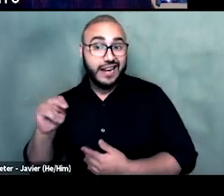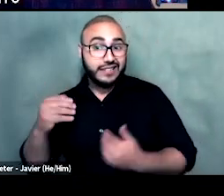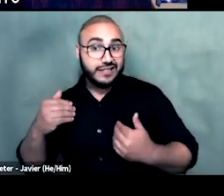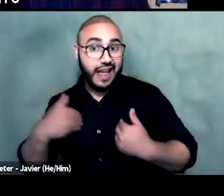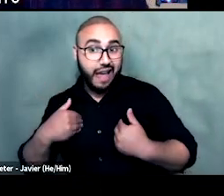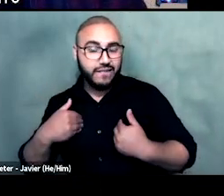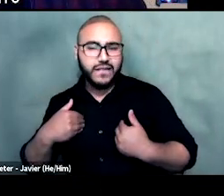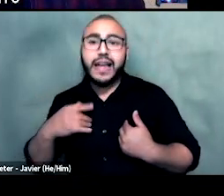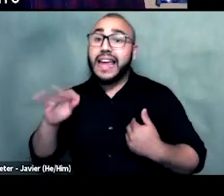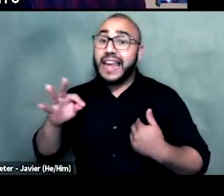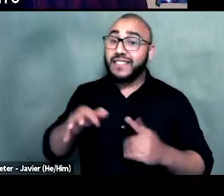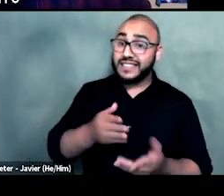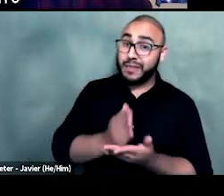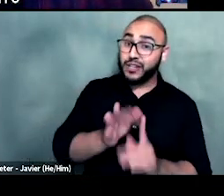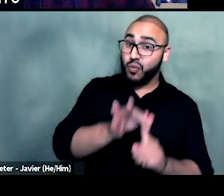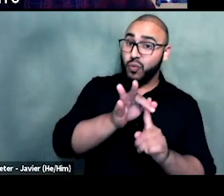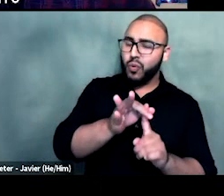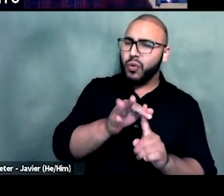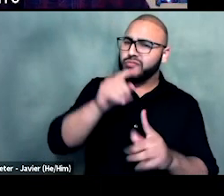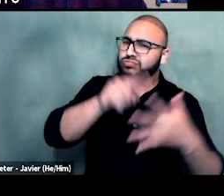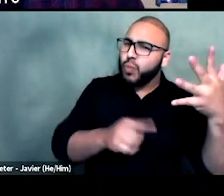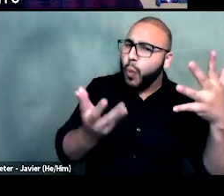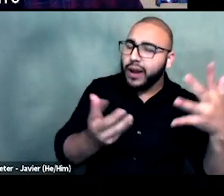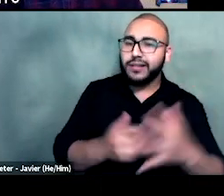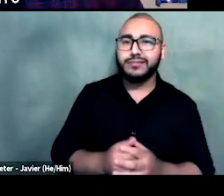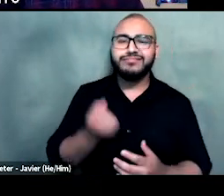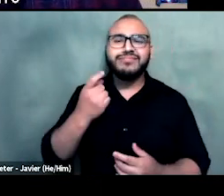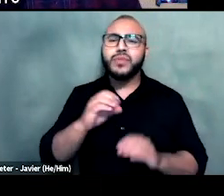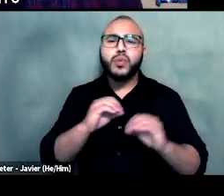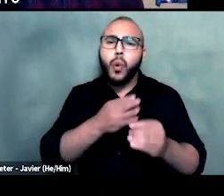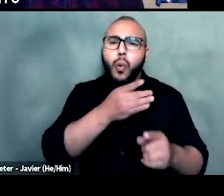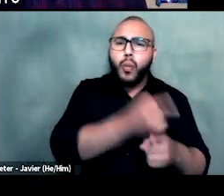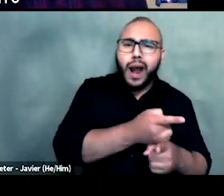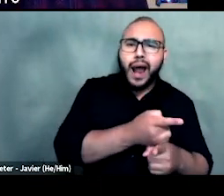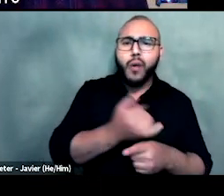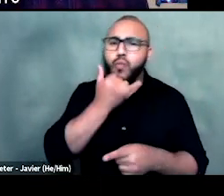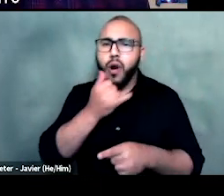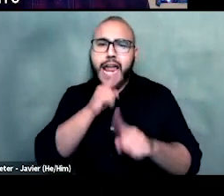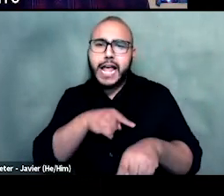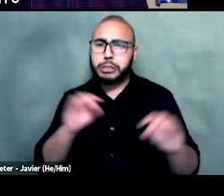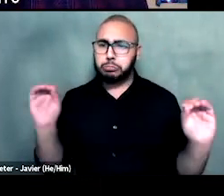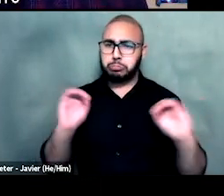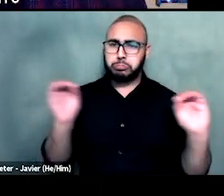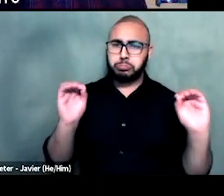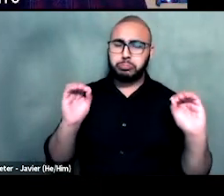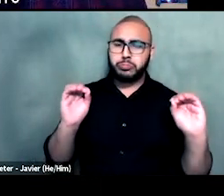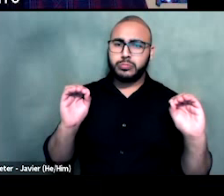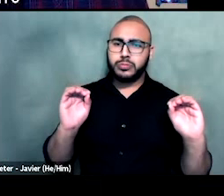they? Again, there's no right or wrong answer here. This is just for your private